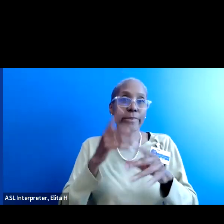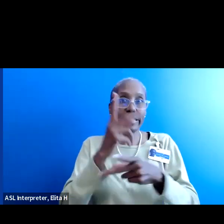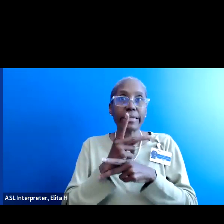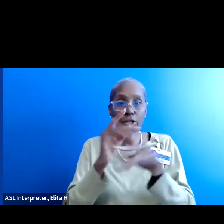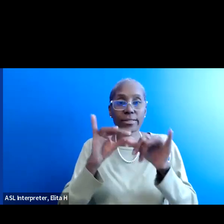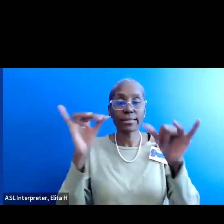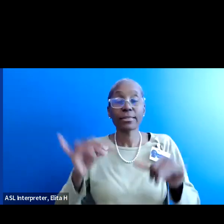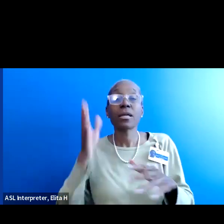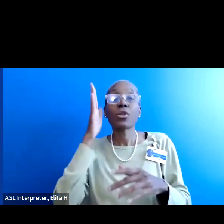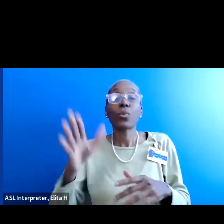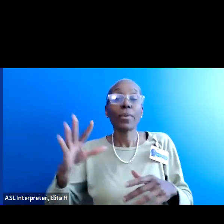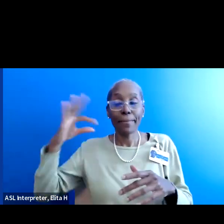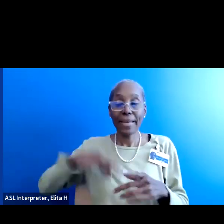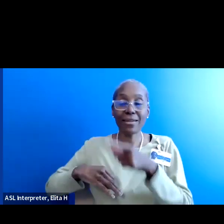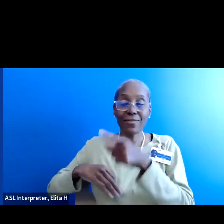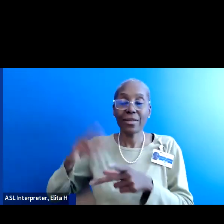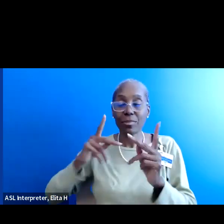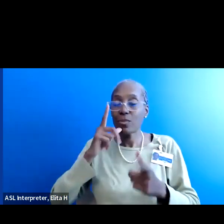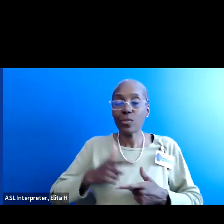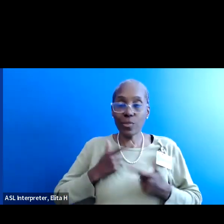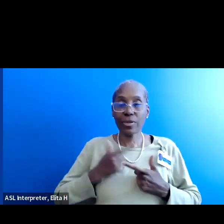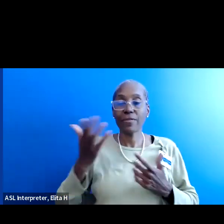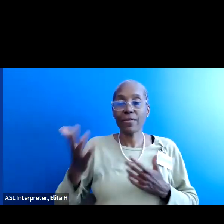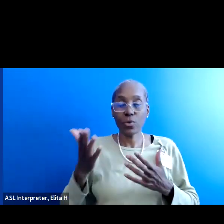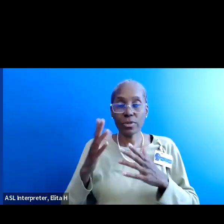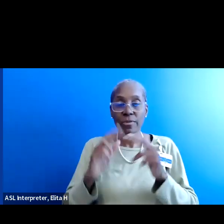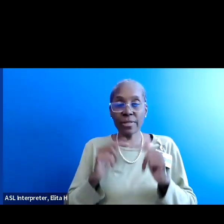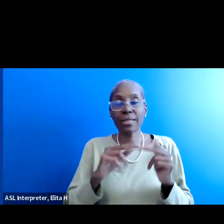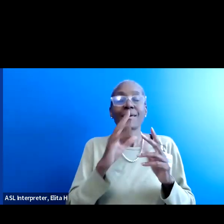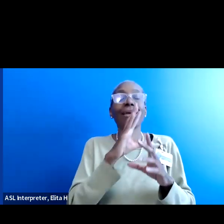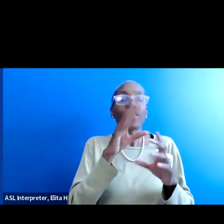benefit residents of those facilities, including representing resident